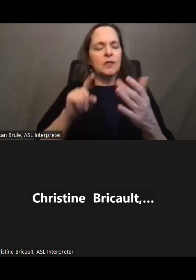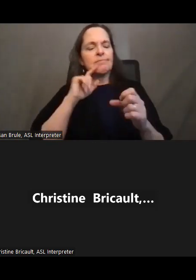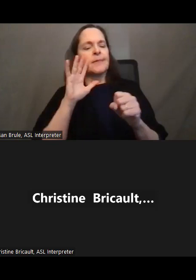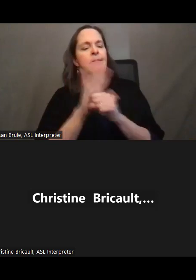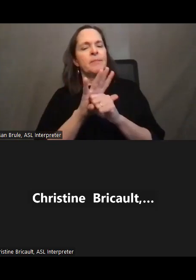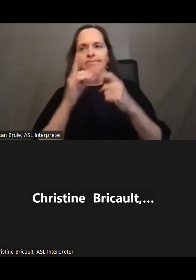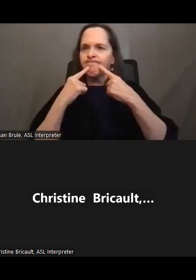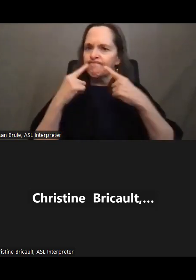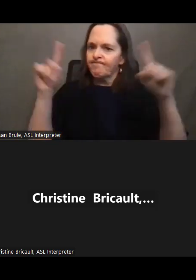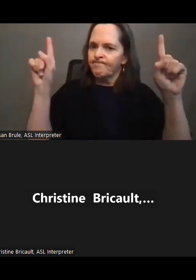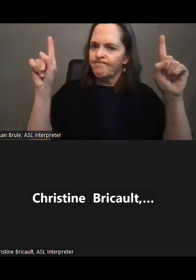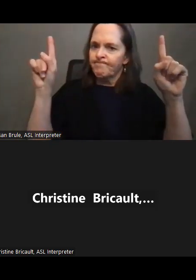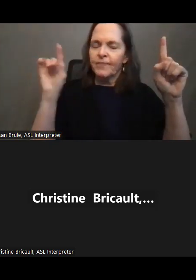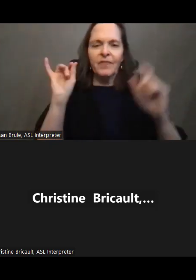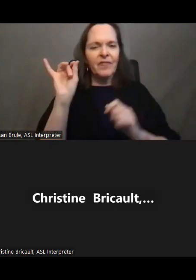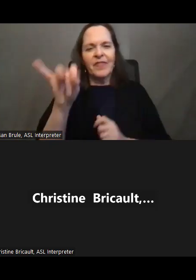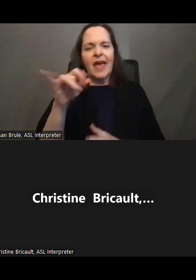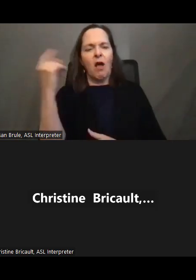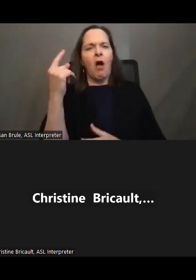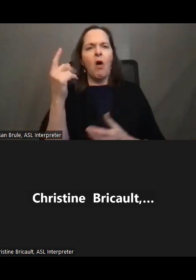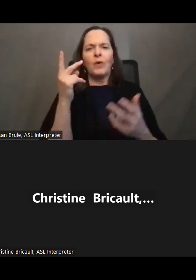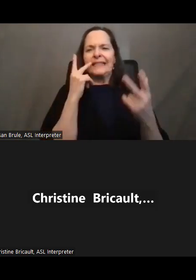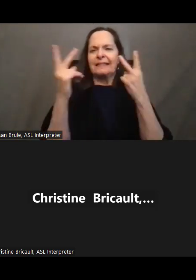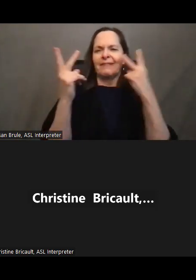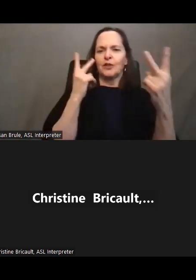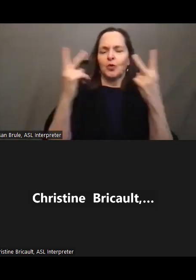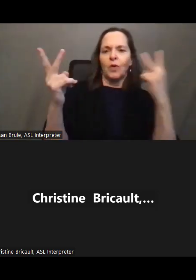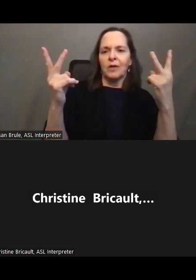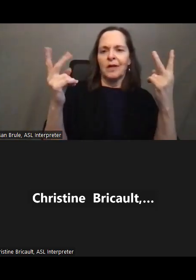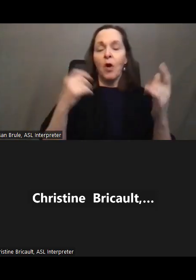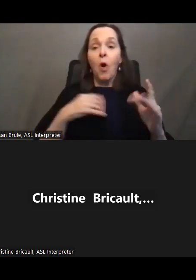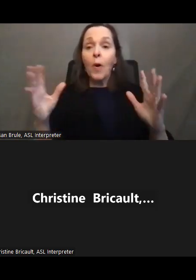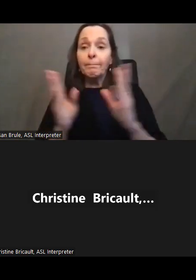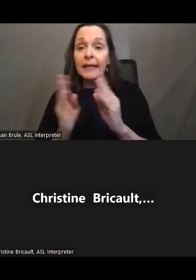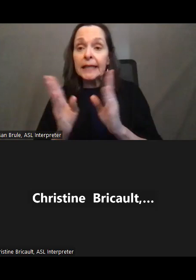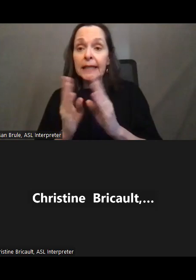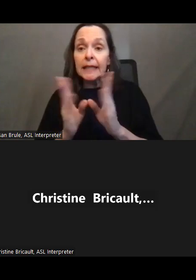that.